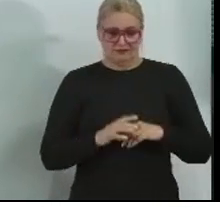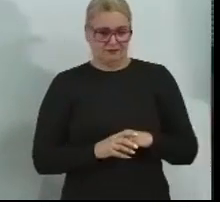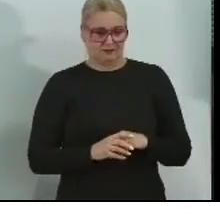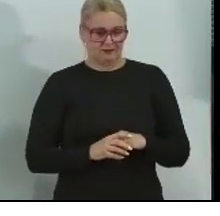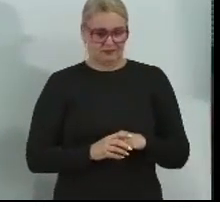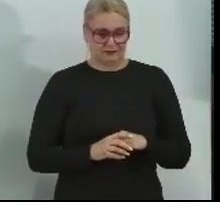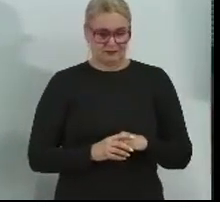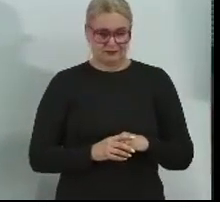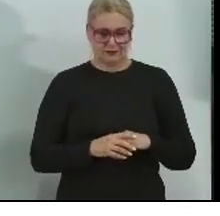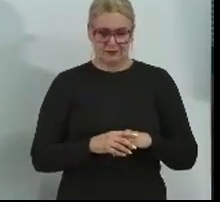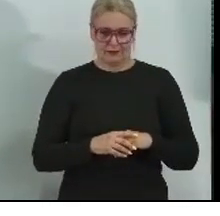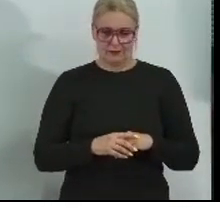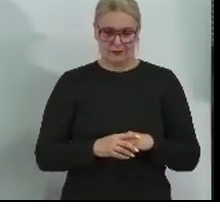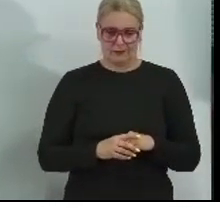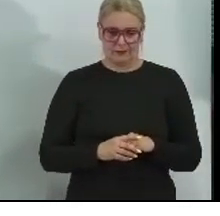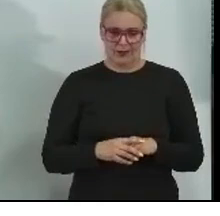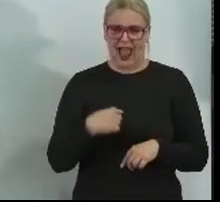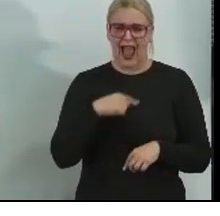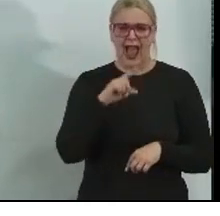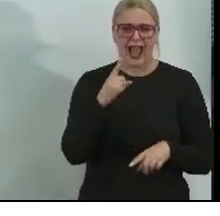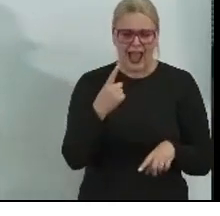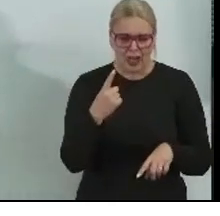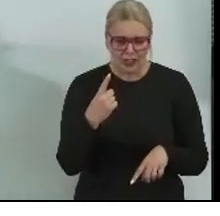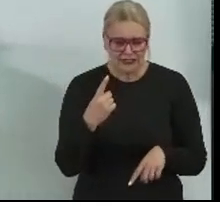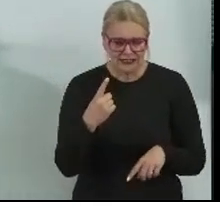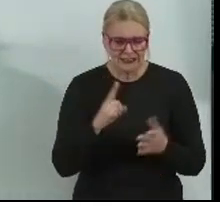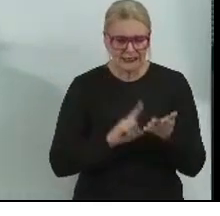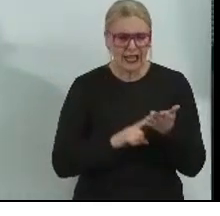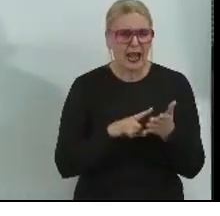But I did a lot of work on the strategy behind that.